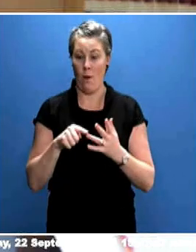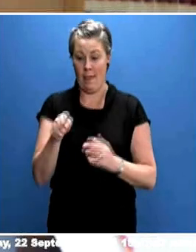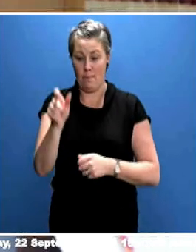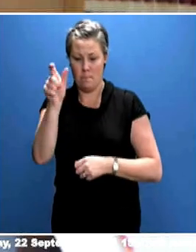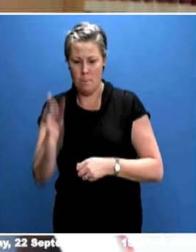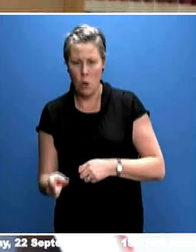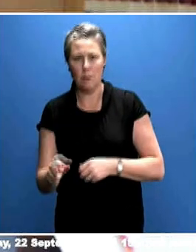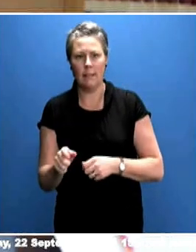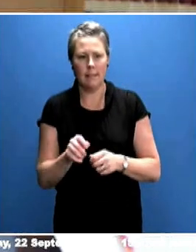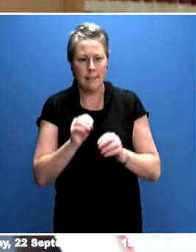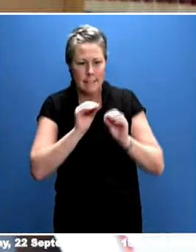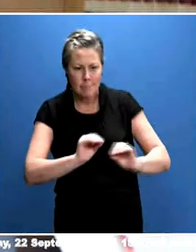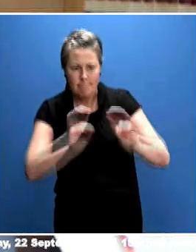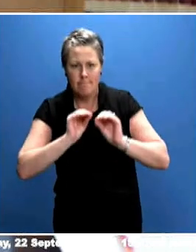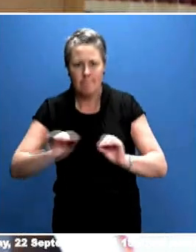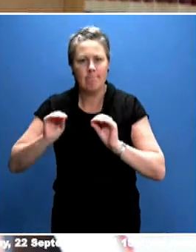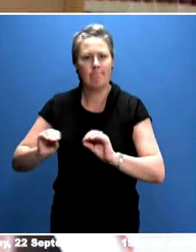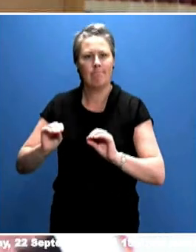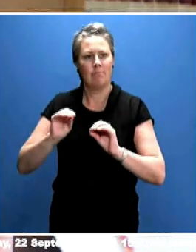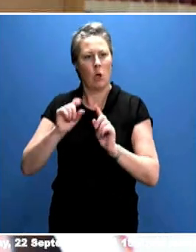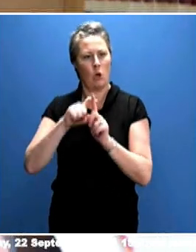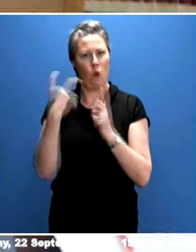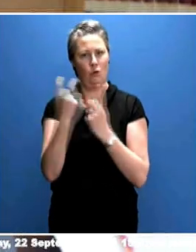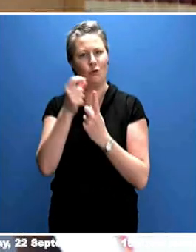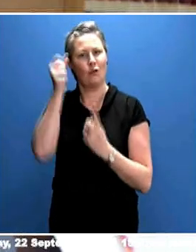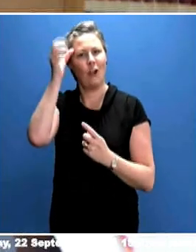knowledge around the children.